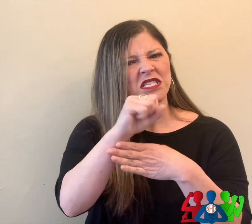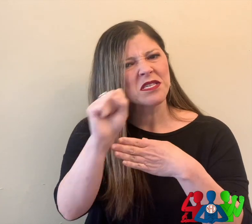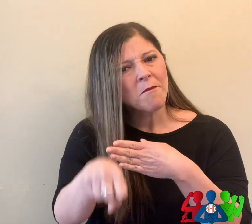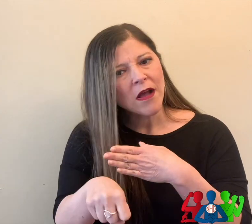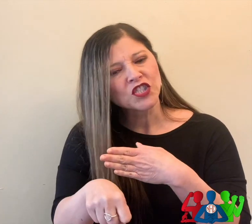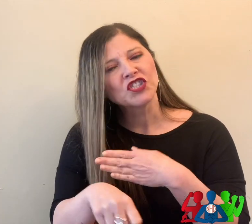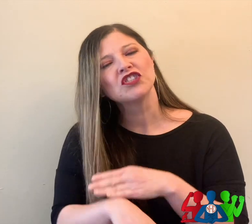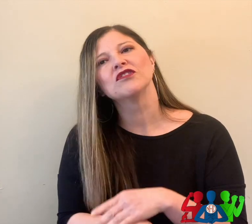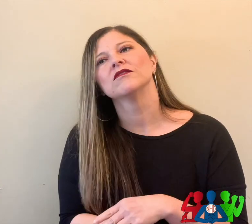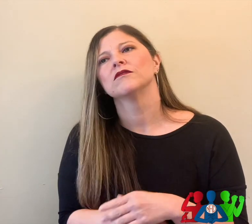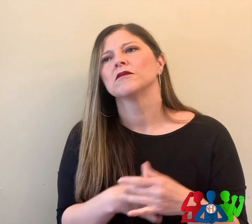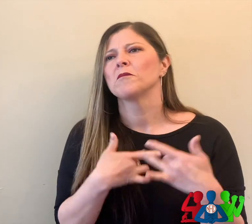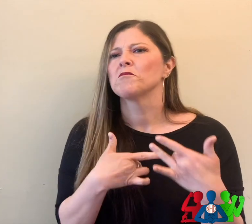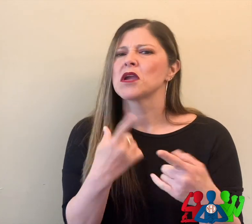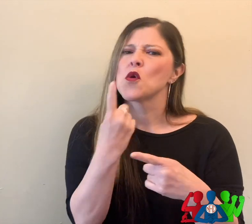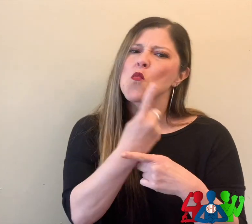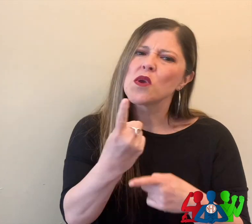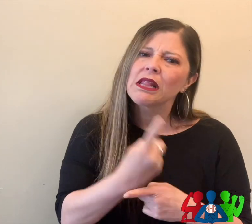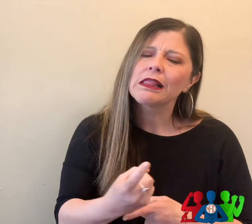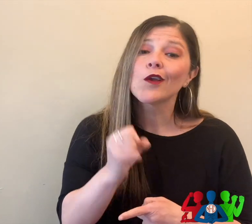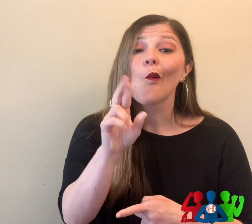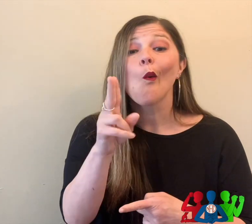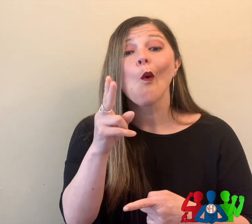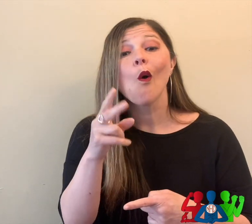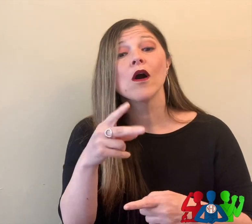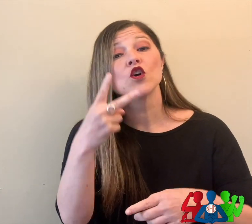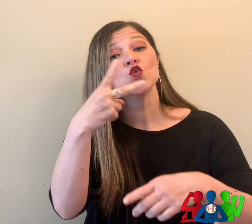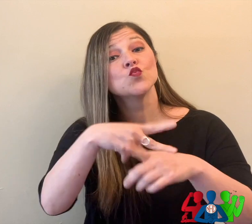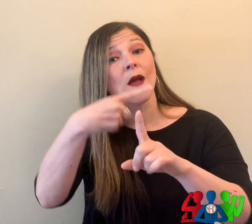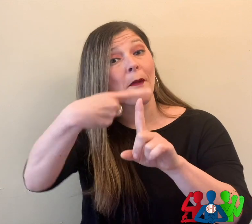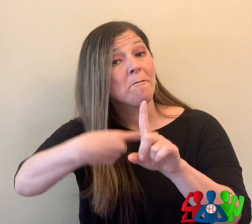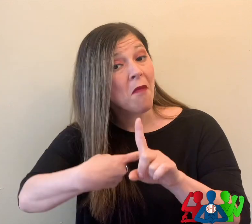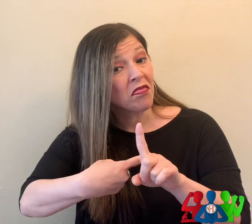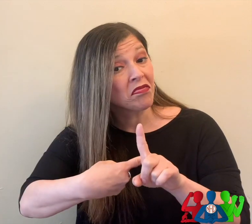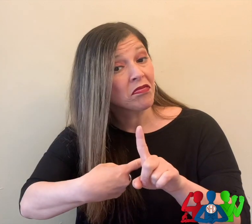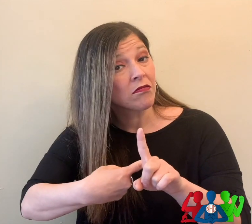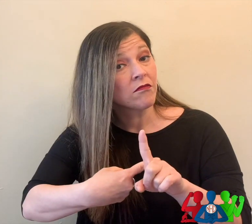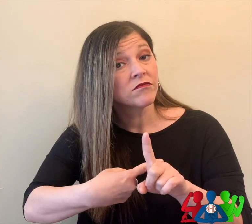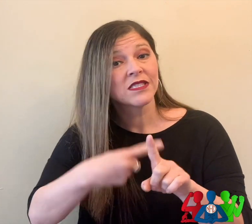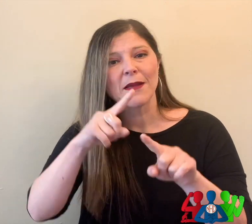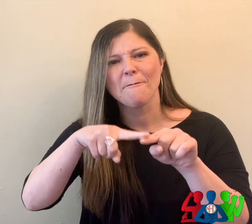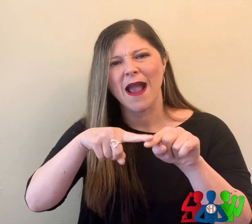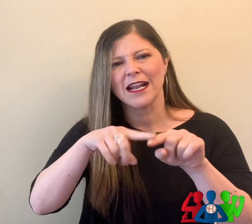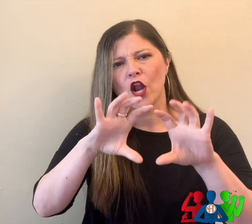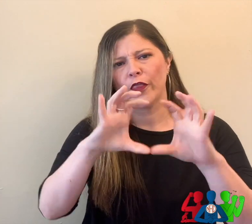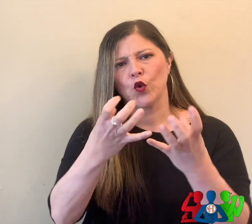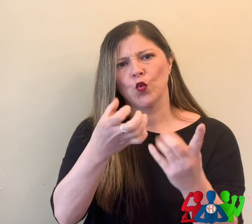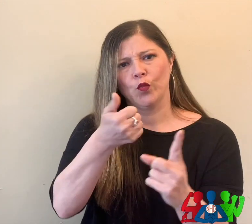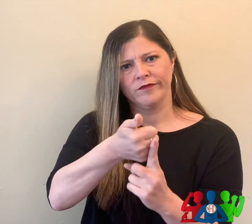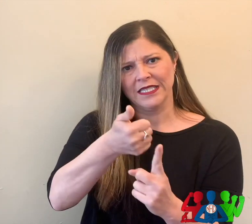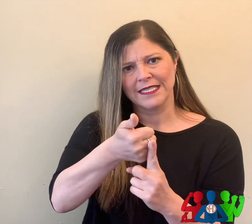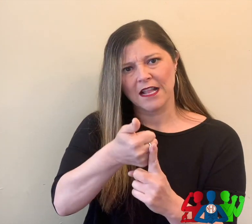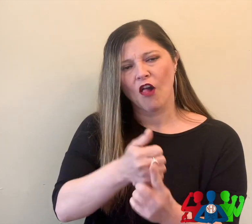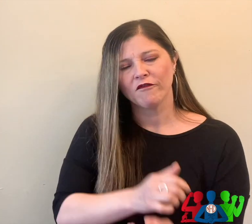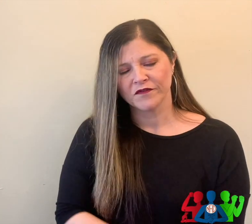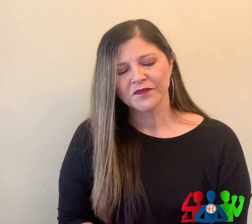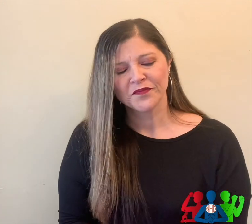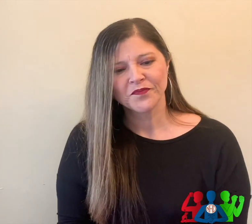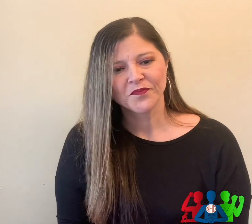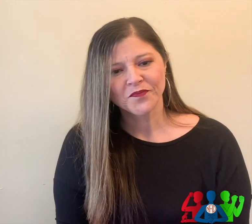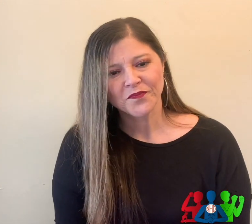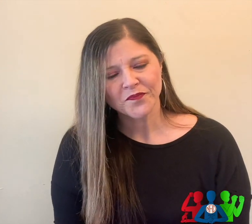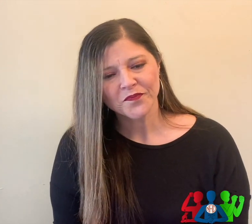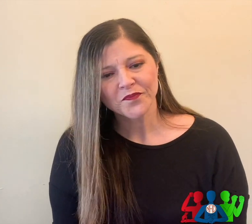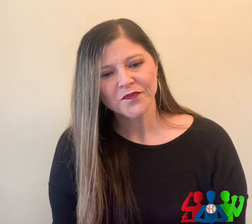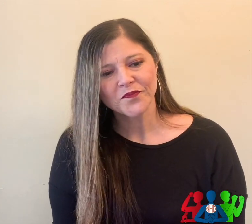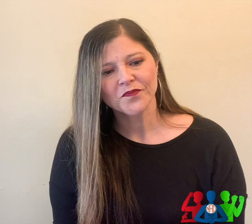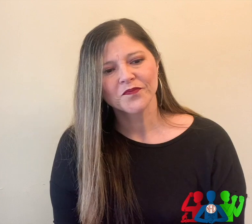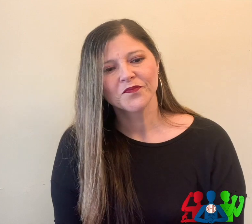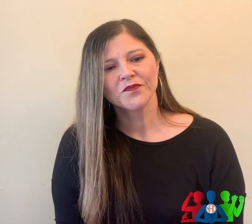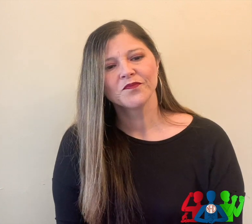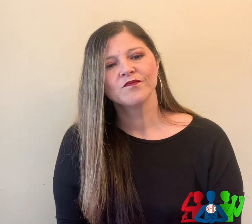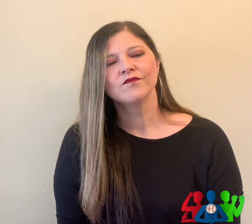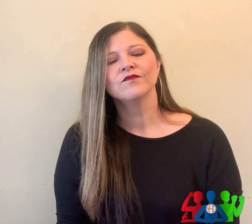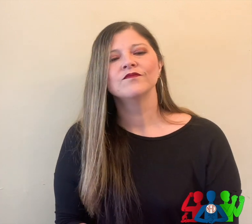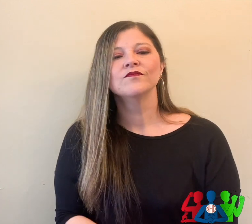during the ASL class time. This would be weekly or maybe twice a month, depending on the group